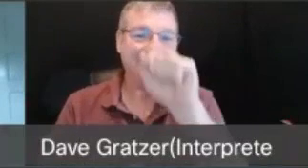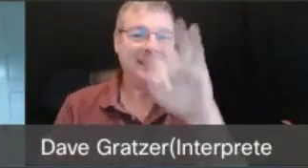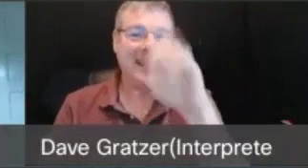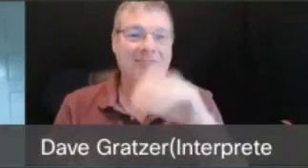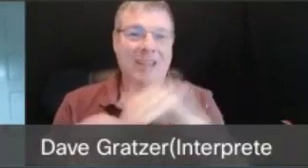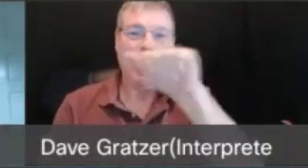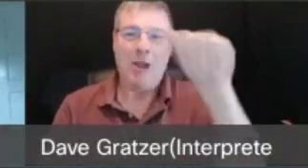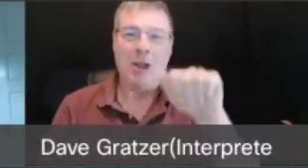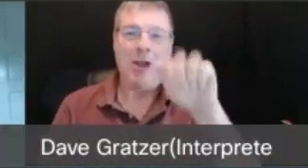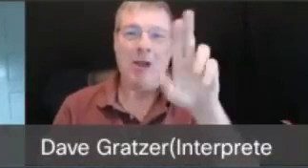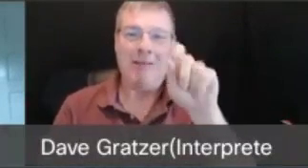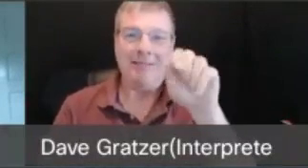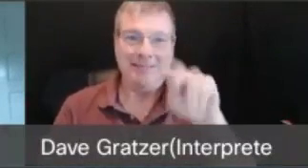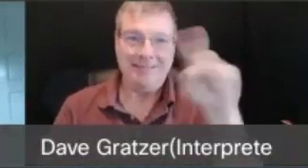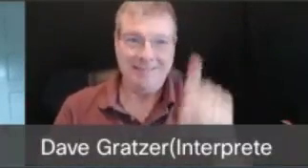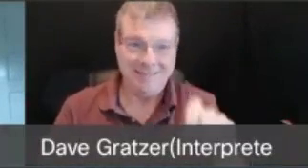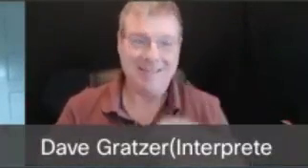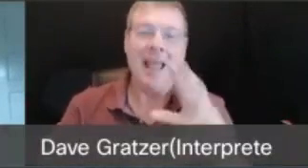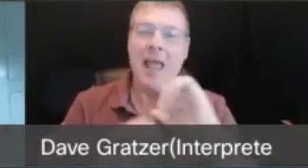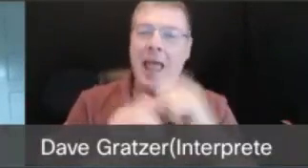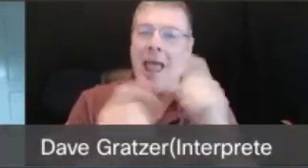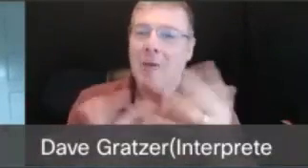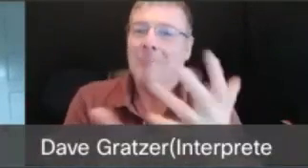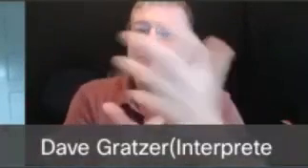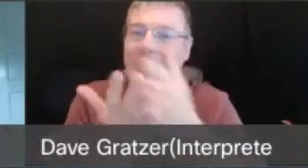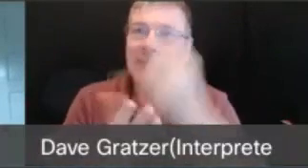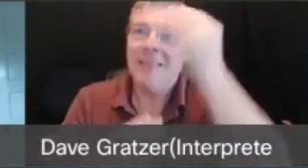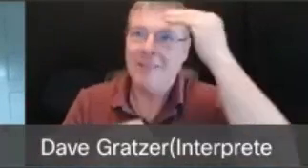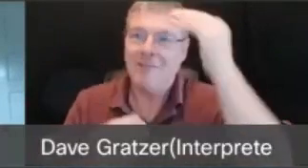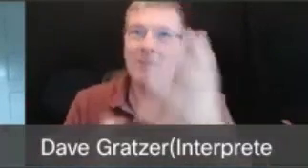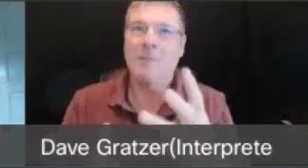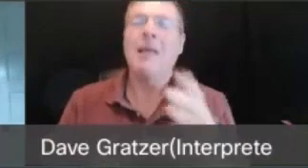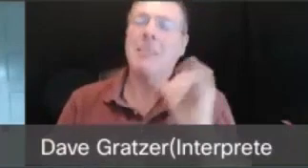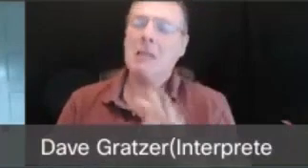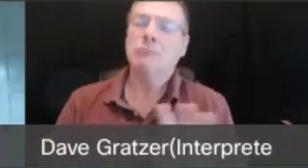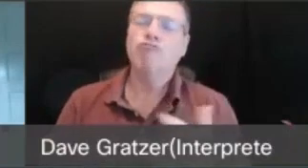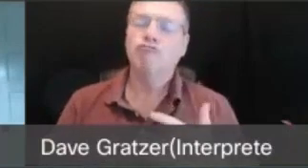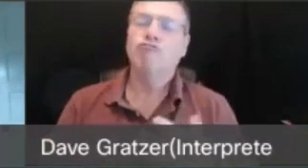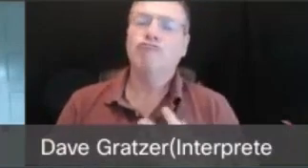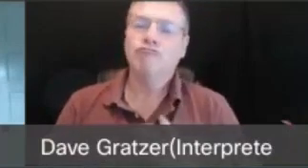how to gather the information in a way that is compassionate, thoughtful,